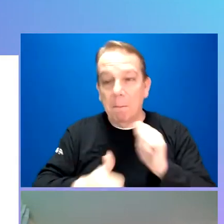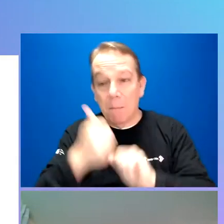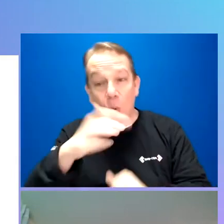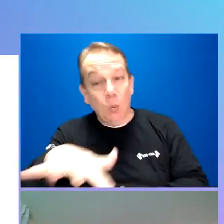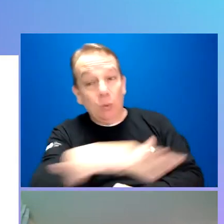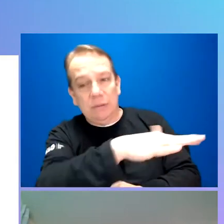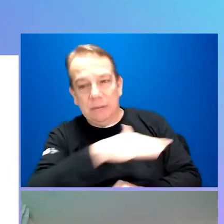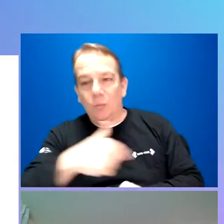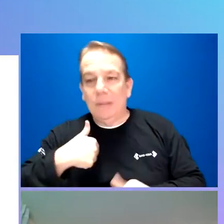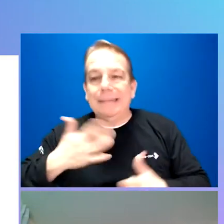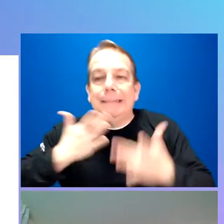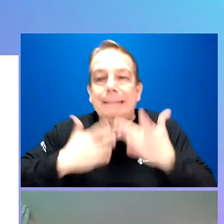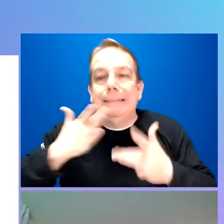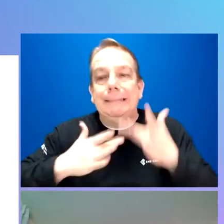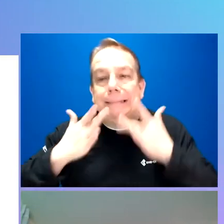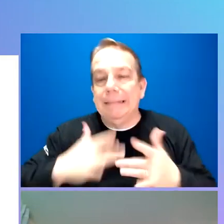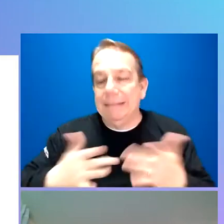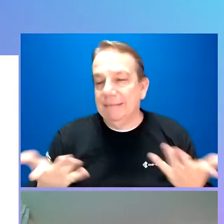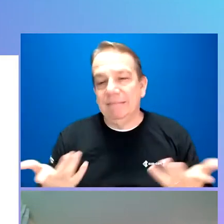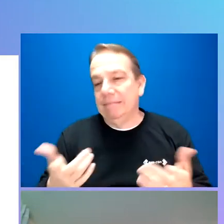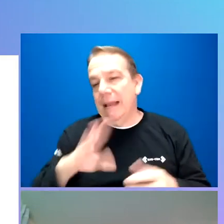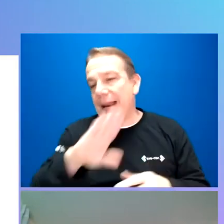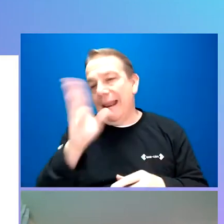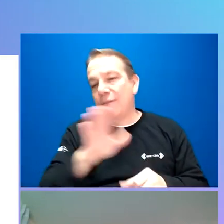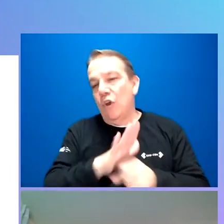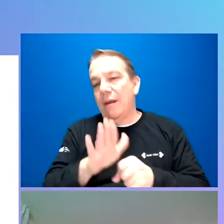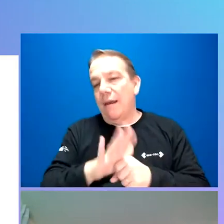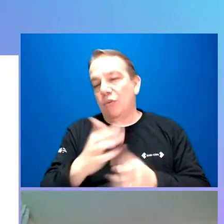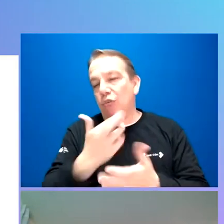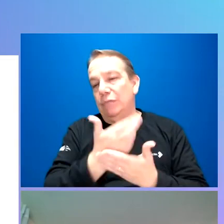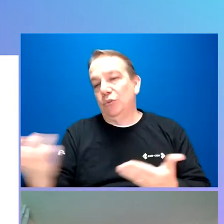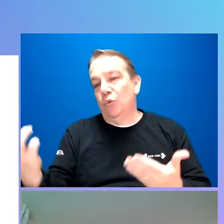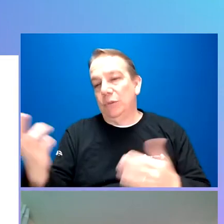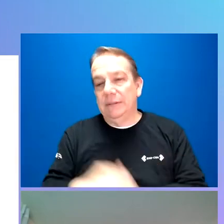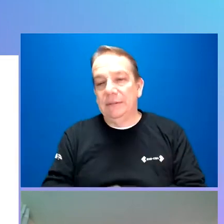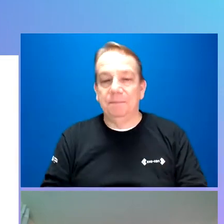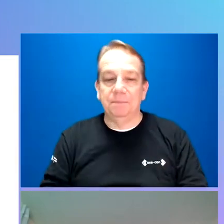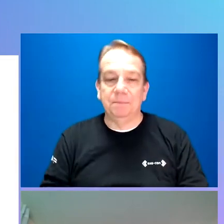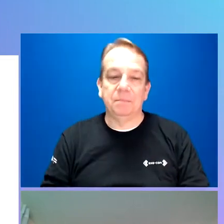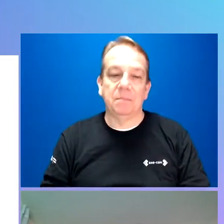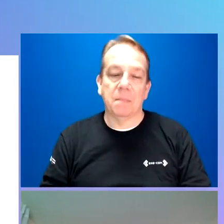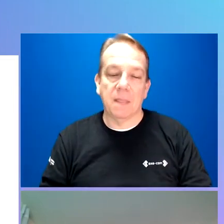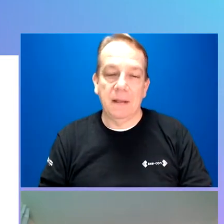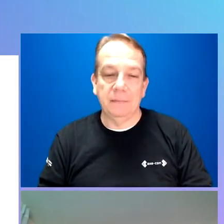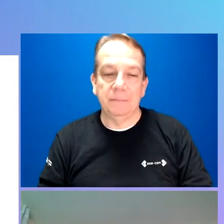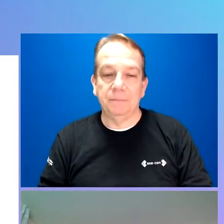operate, we never have enough resources. Um, and then of late,